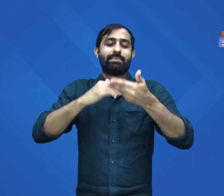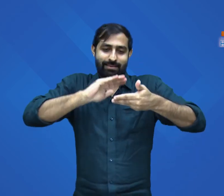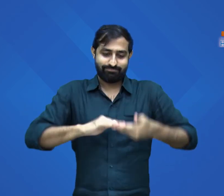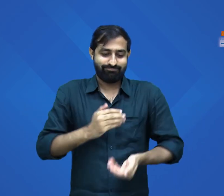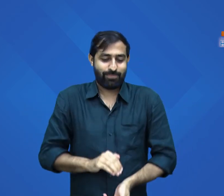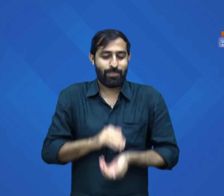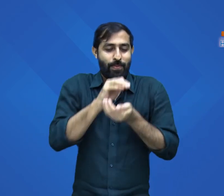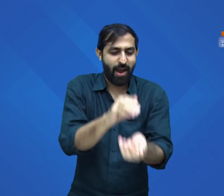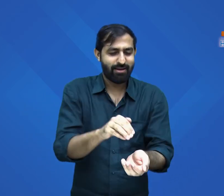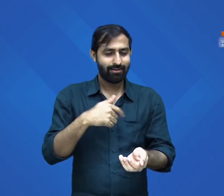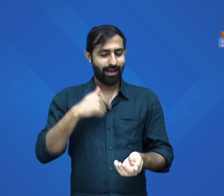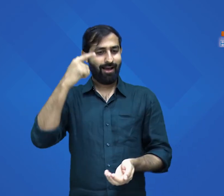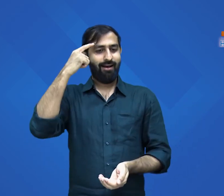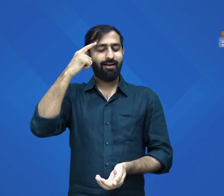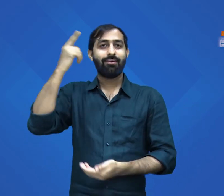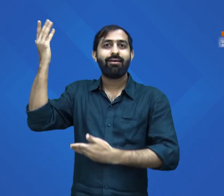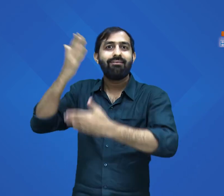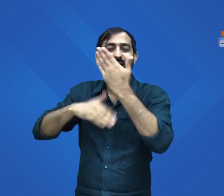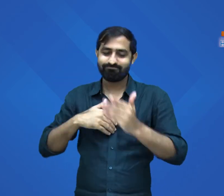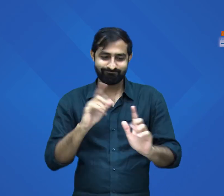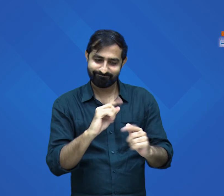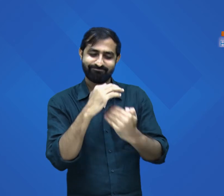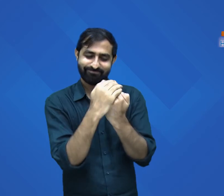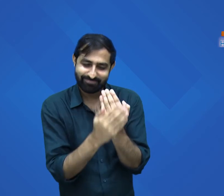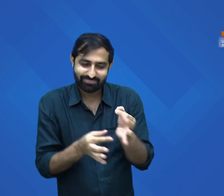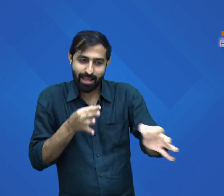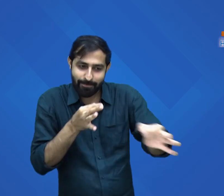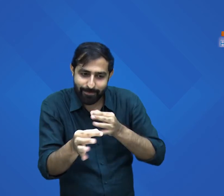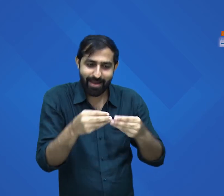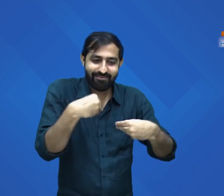and then we repeat the same thing by passing this knowledge to our children.